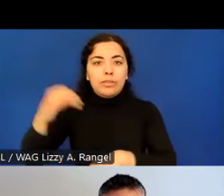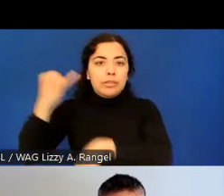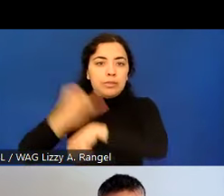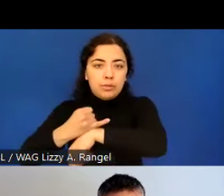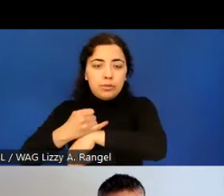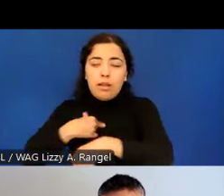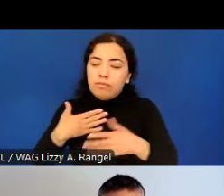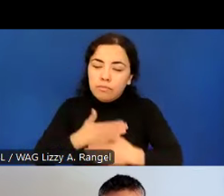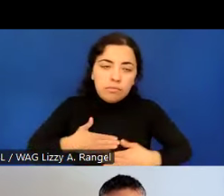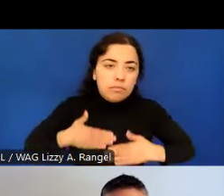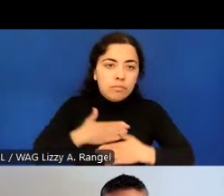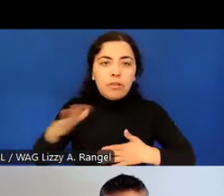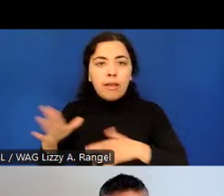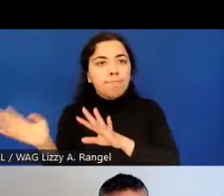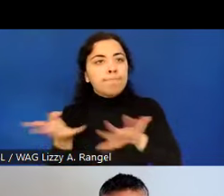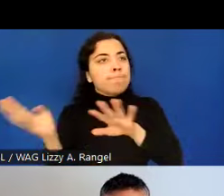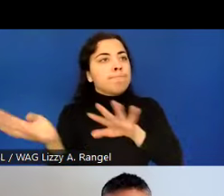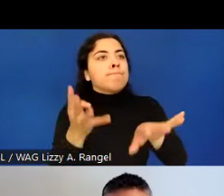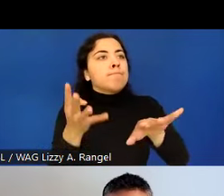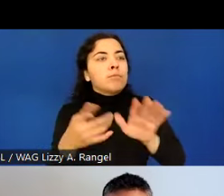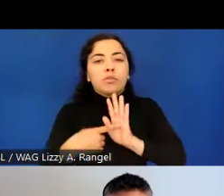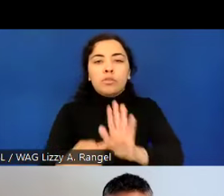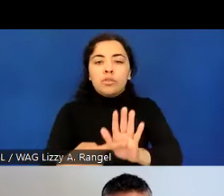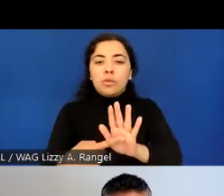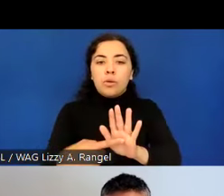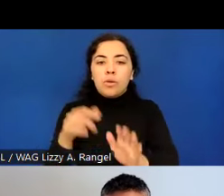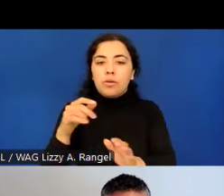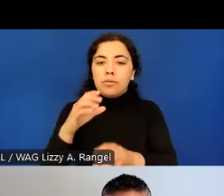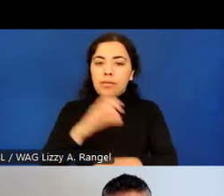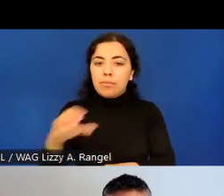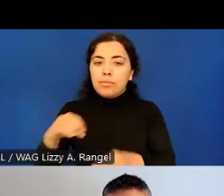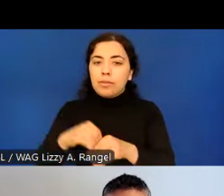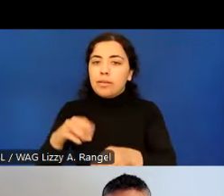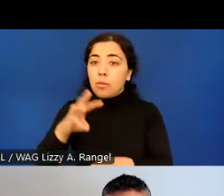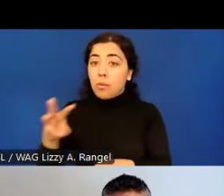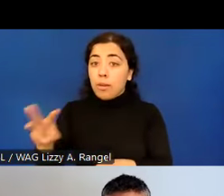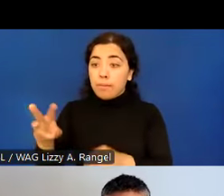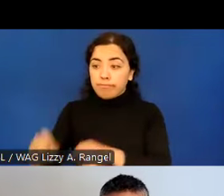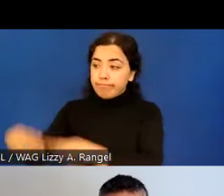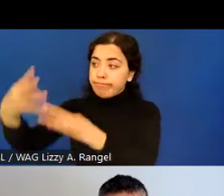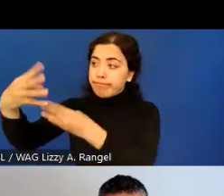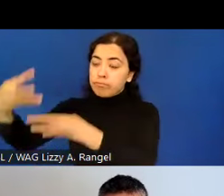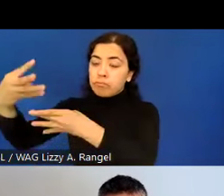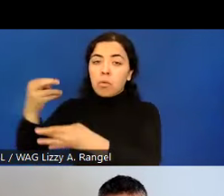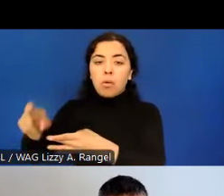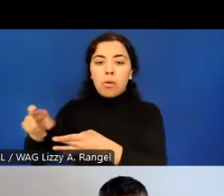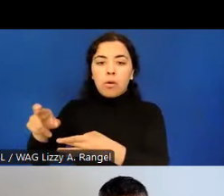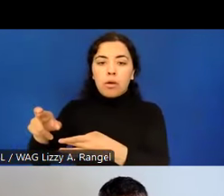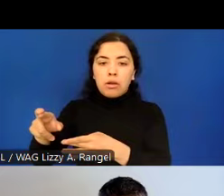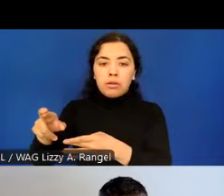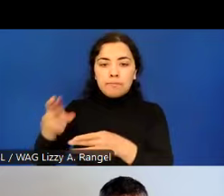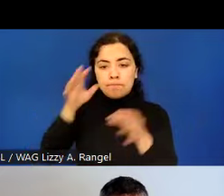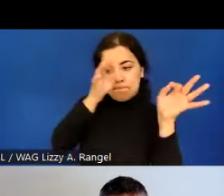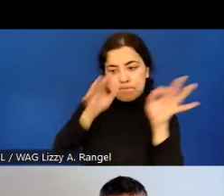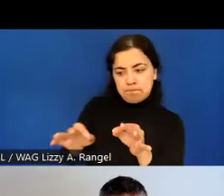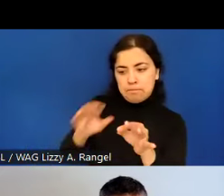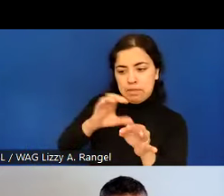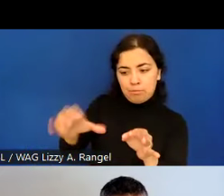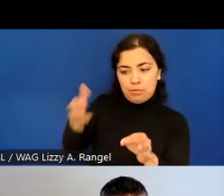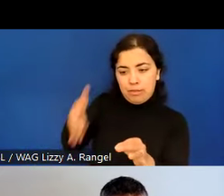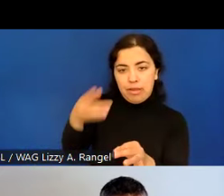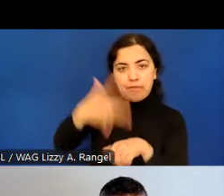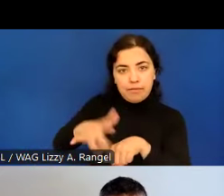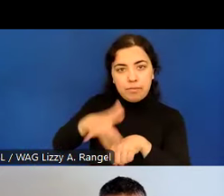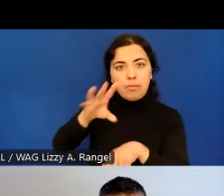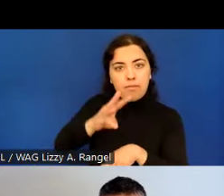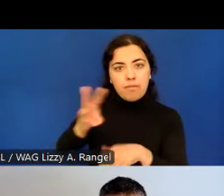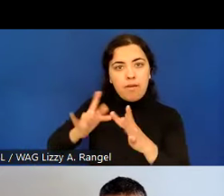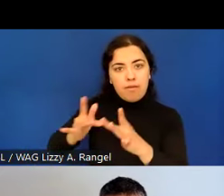captions in a webpage and for embedding captions as an iframe on a webpage. In the Zoom chat,